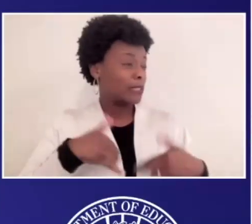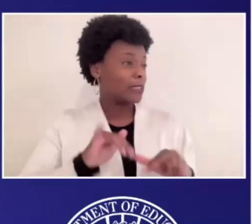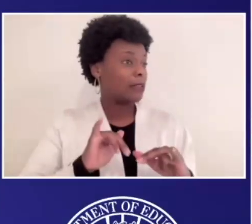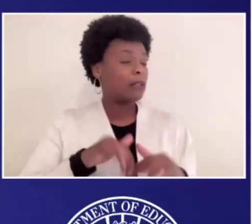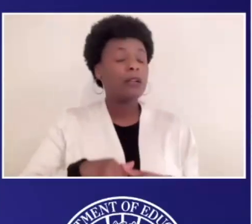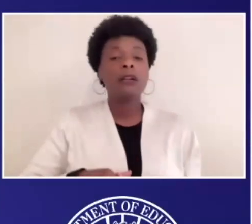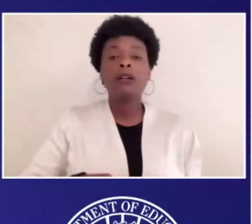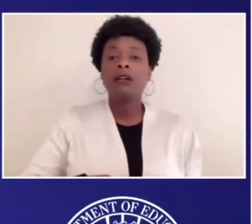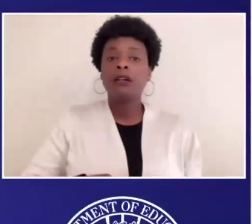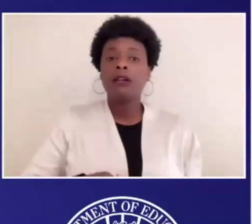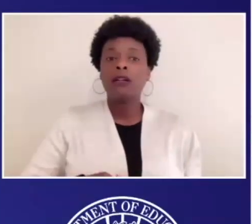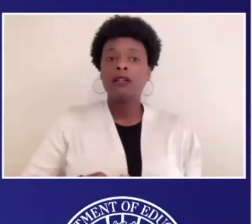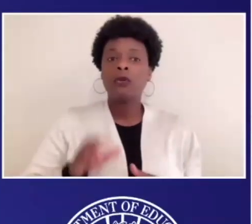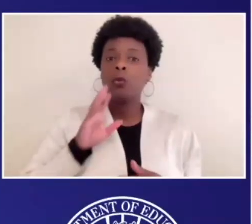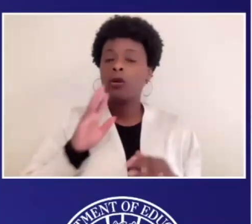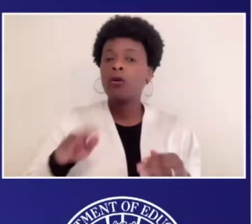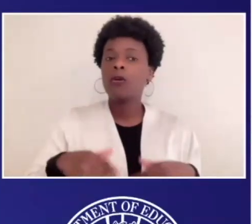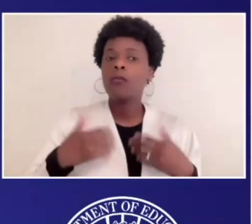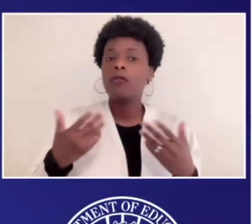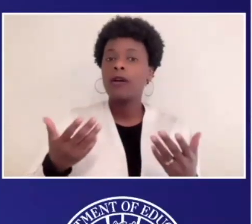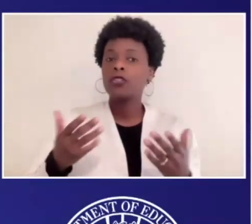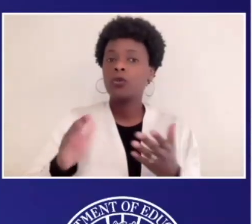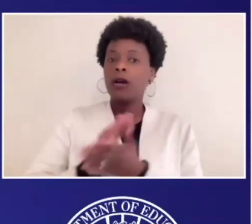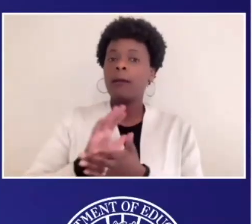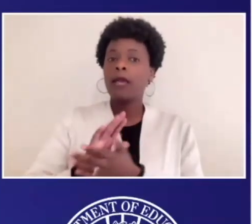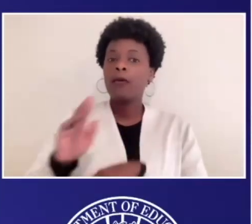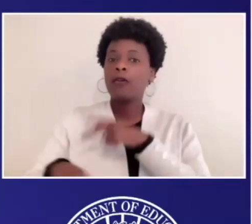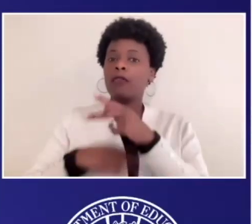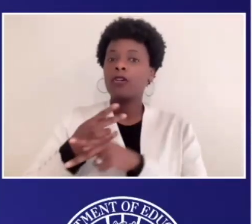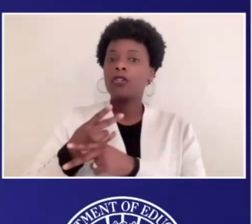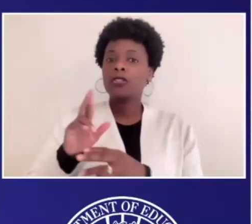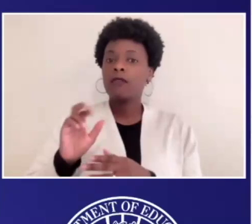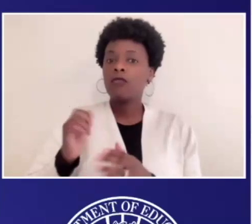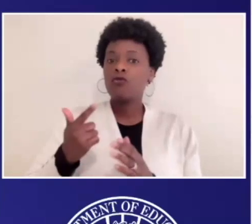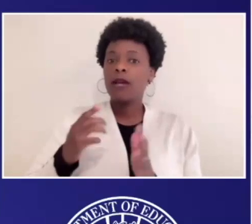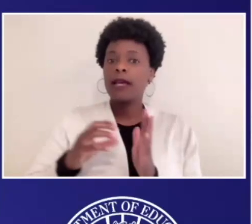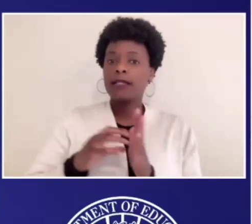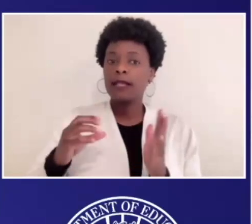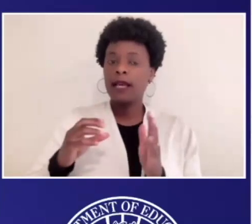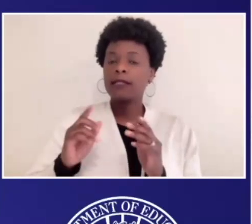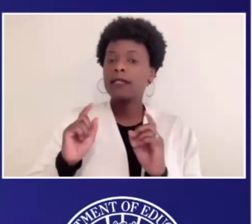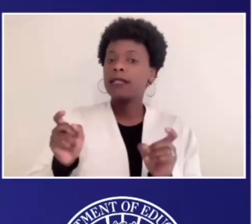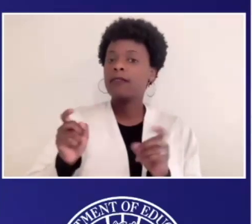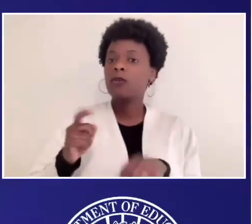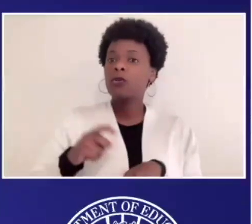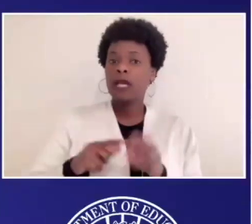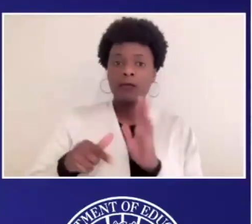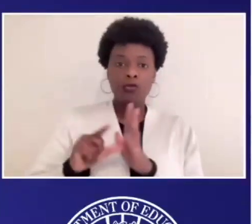that we provide you with a paper version of the reg text and give you some time to review that reg text.